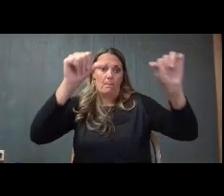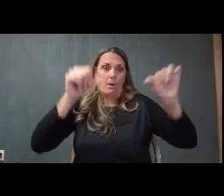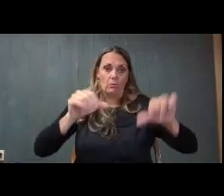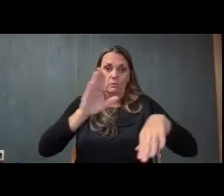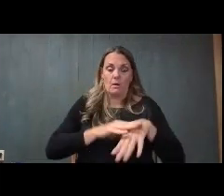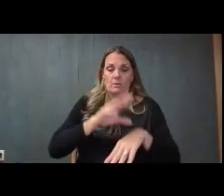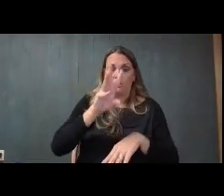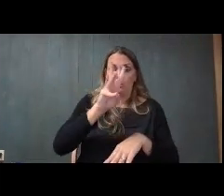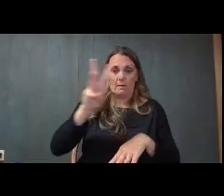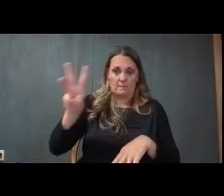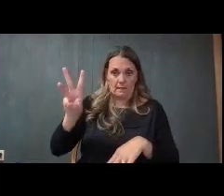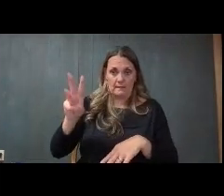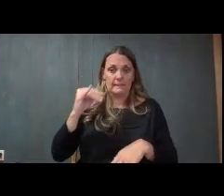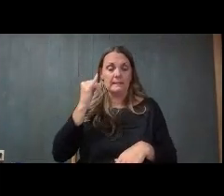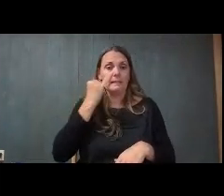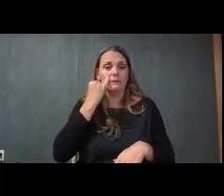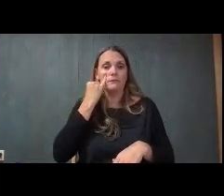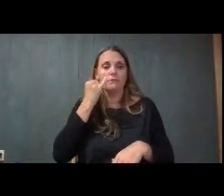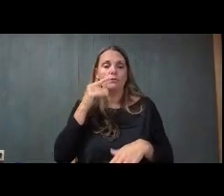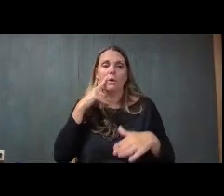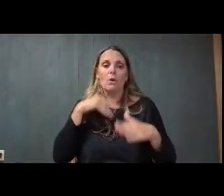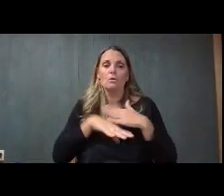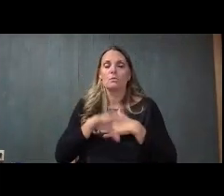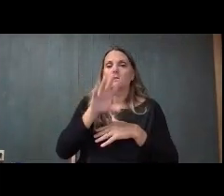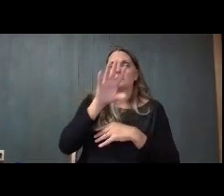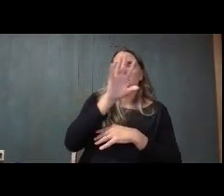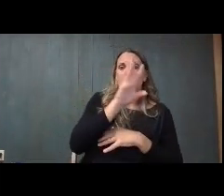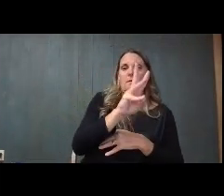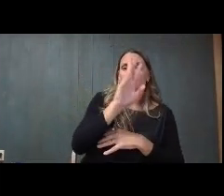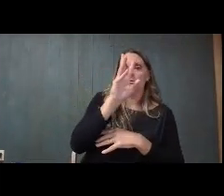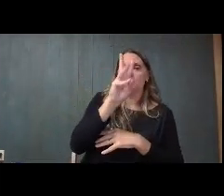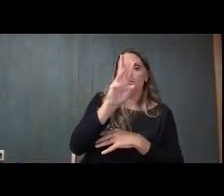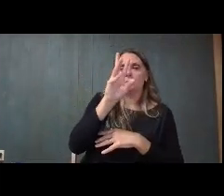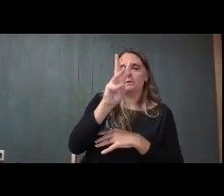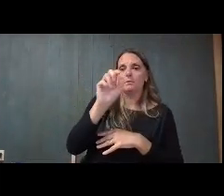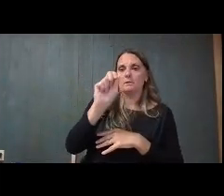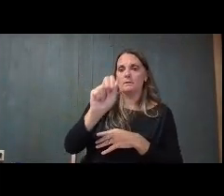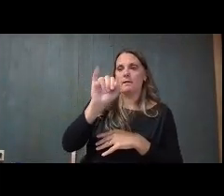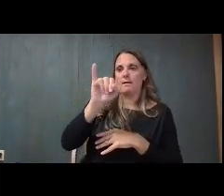So if you go to bw.iron.gov